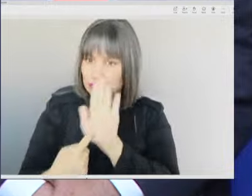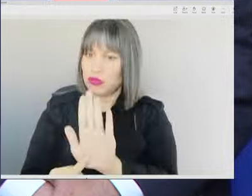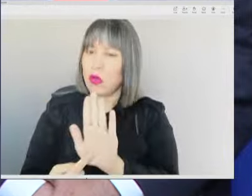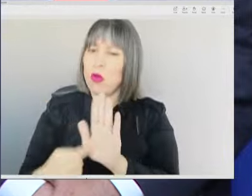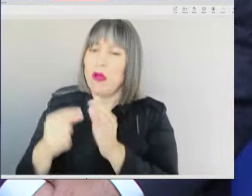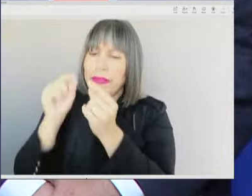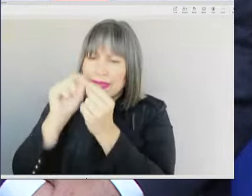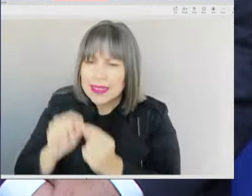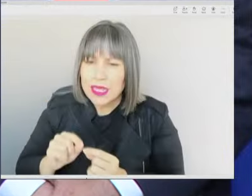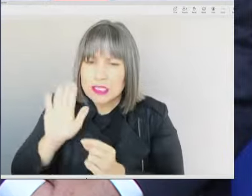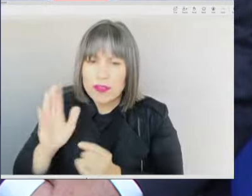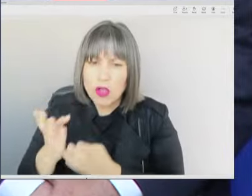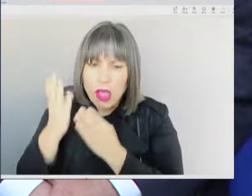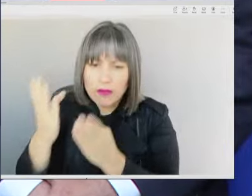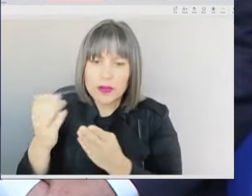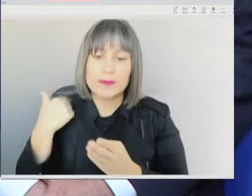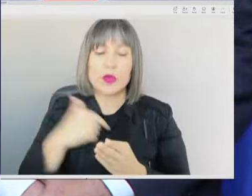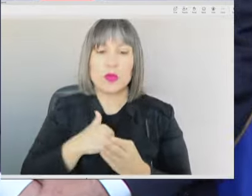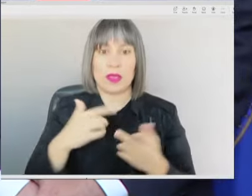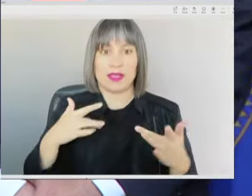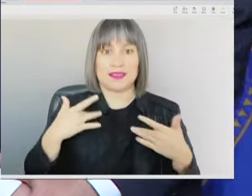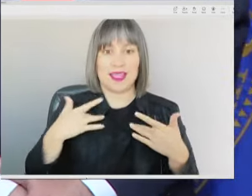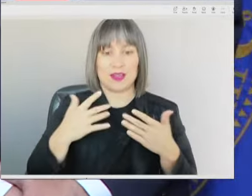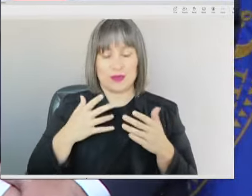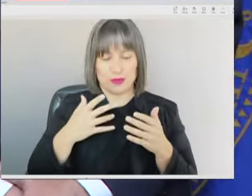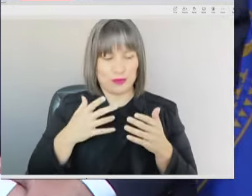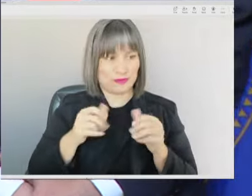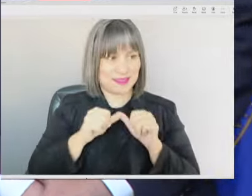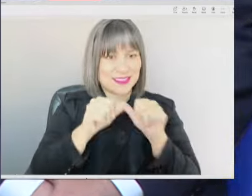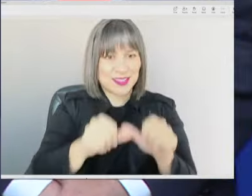We're excited to continue on the journey with these states and this is just really the first